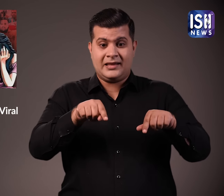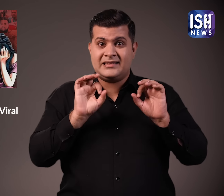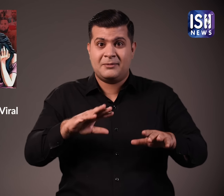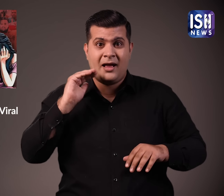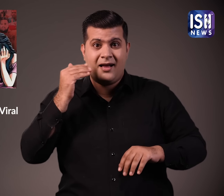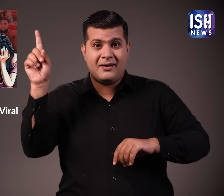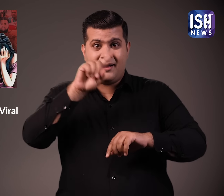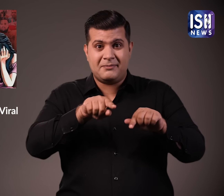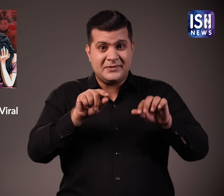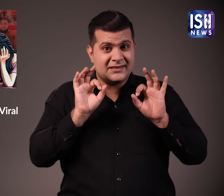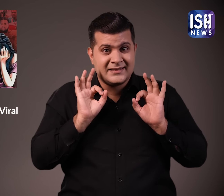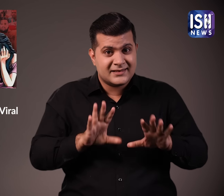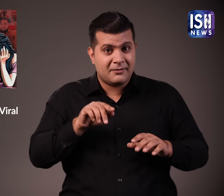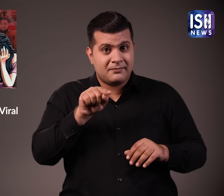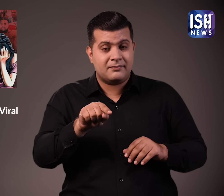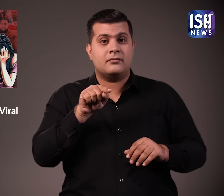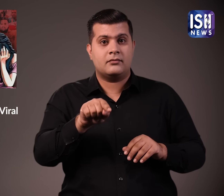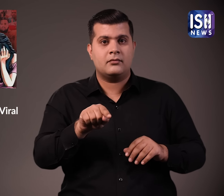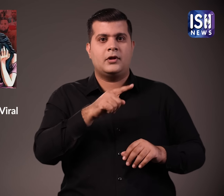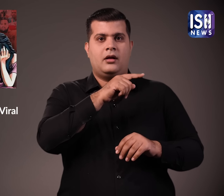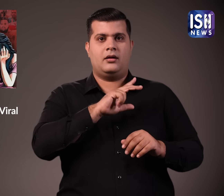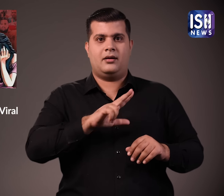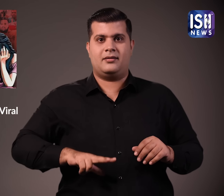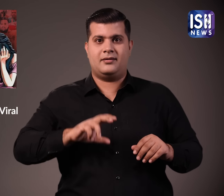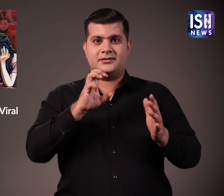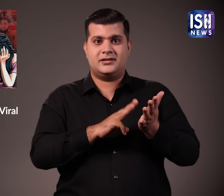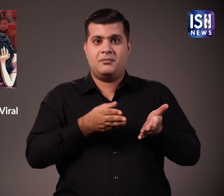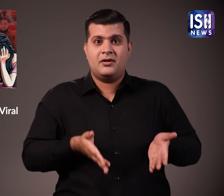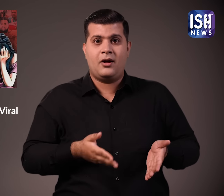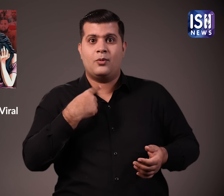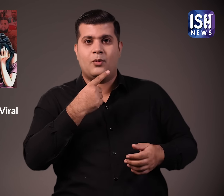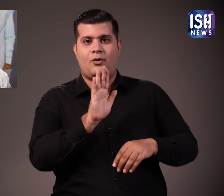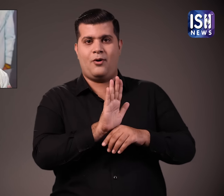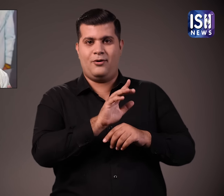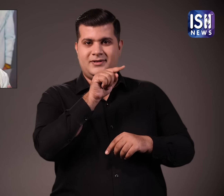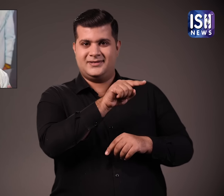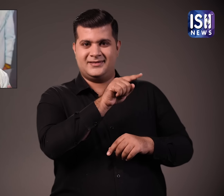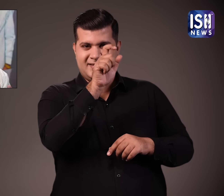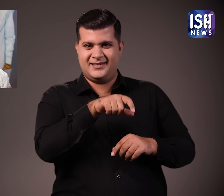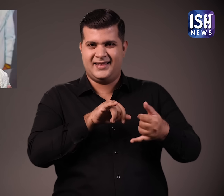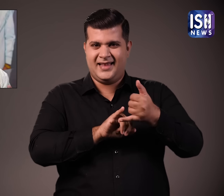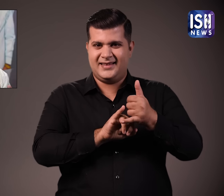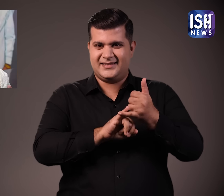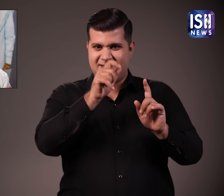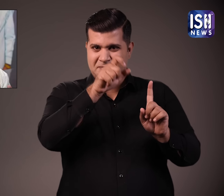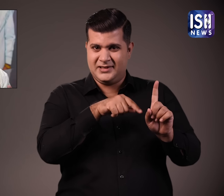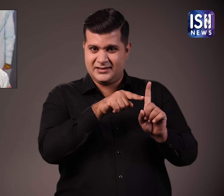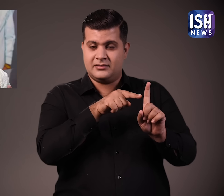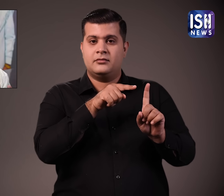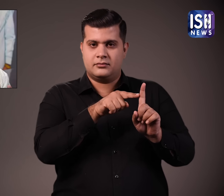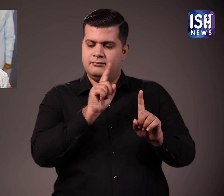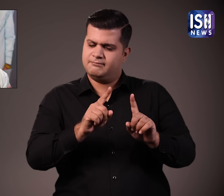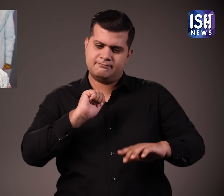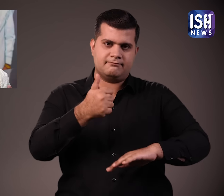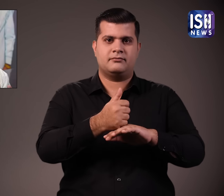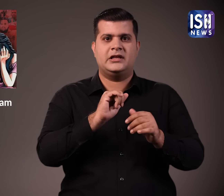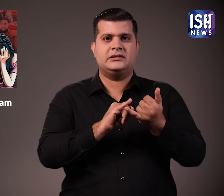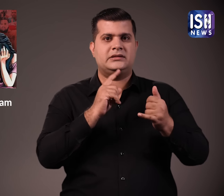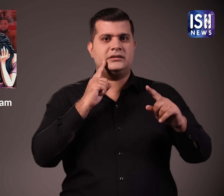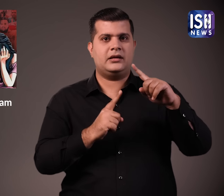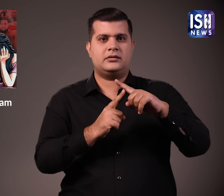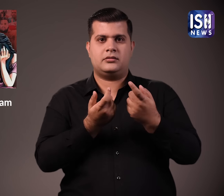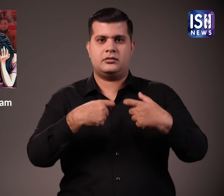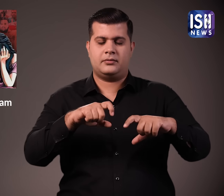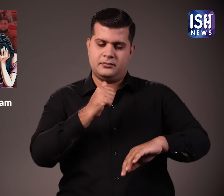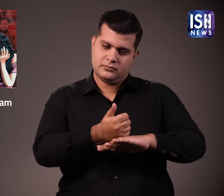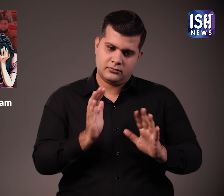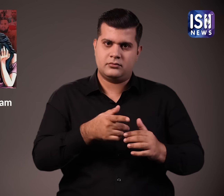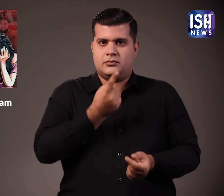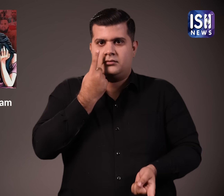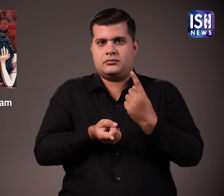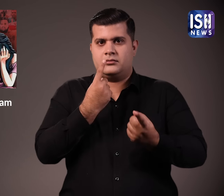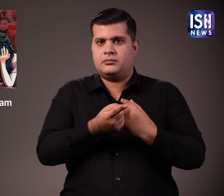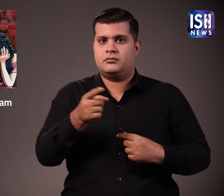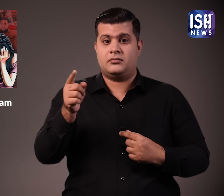On the same day, Karnataka CM Siddaramaiah formed a Special Investigation Team (SIT) to probe the case.